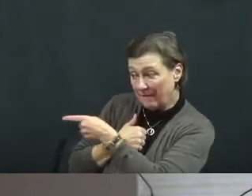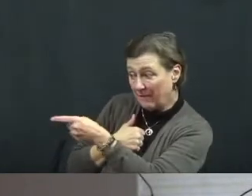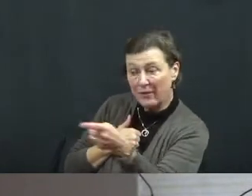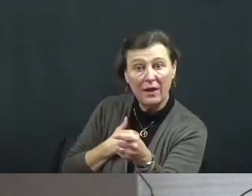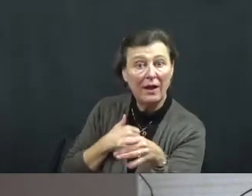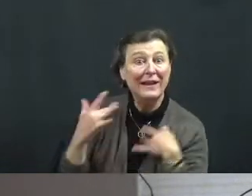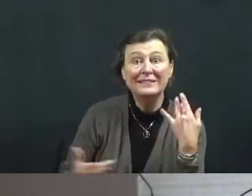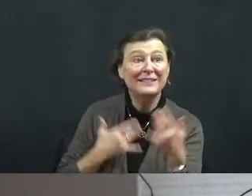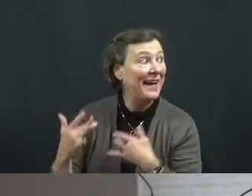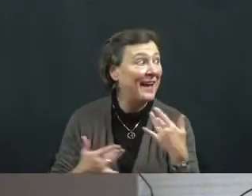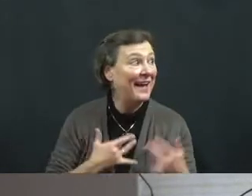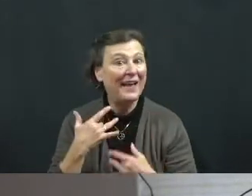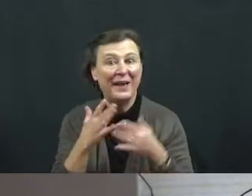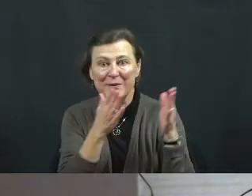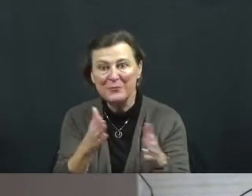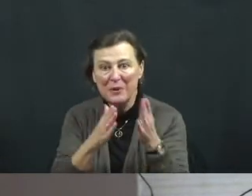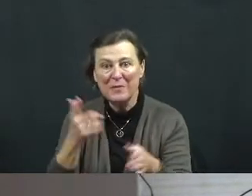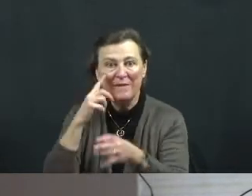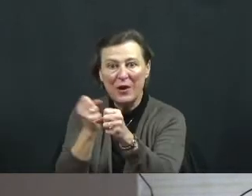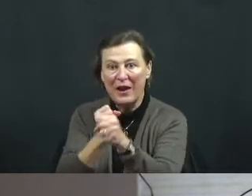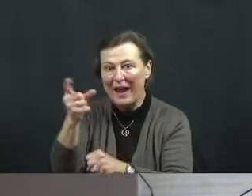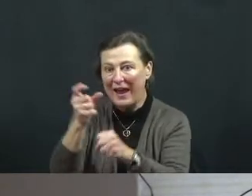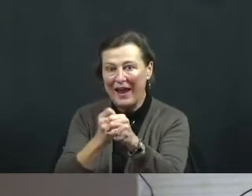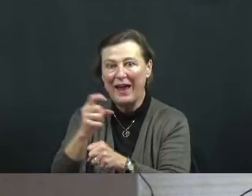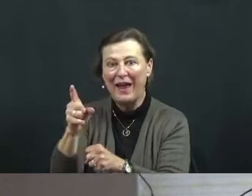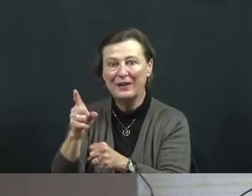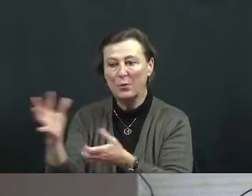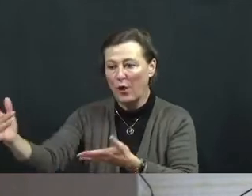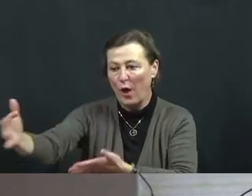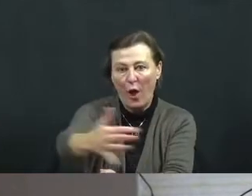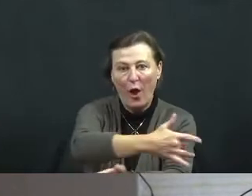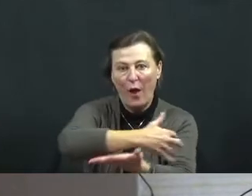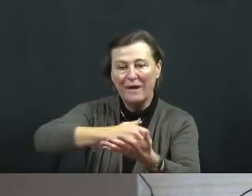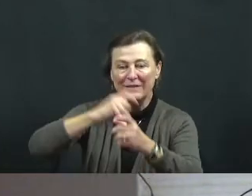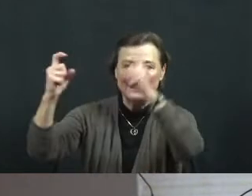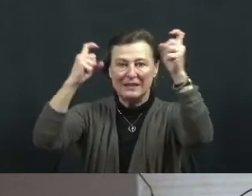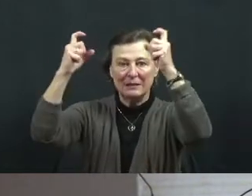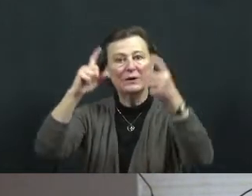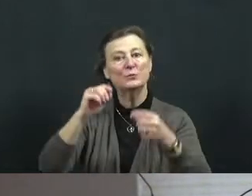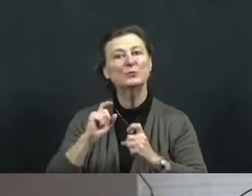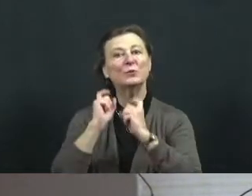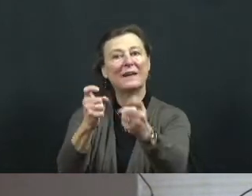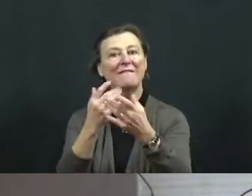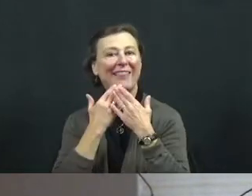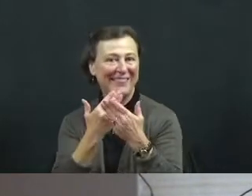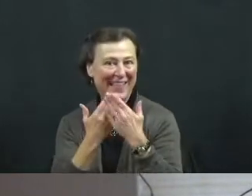preparing for their annual harvest celebration of giving thanks.